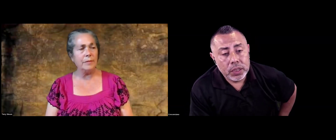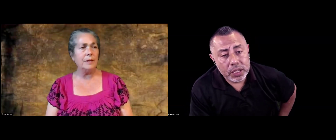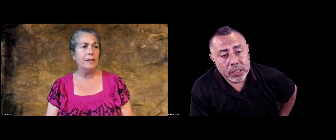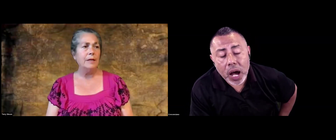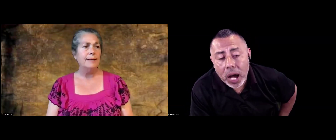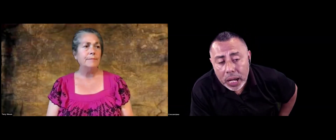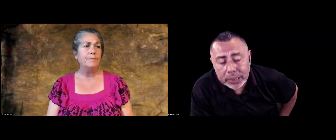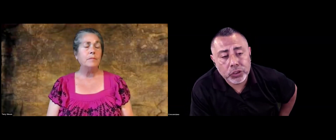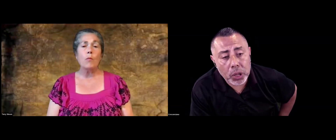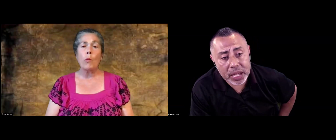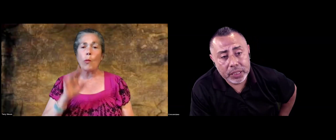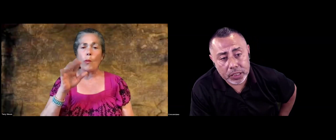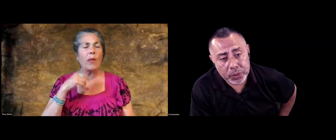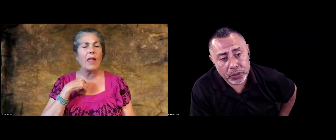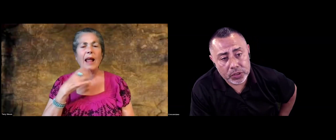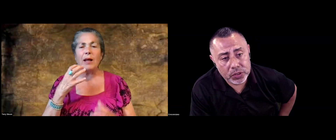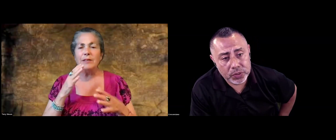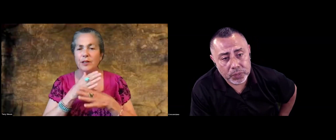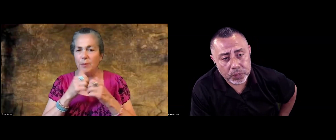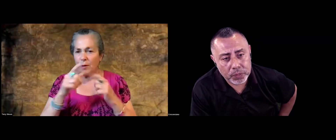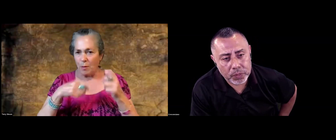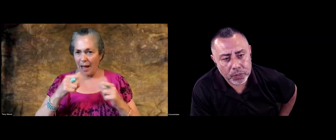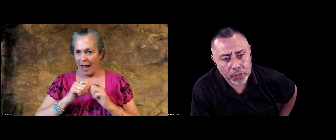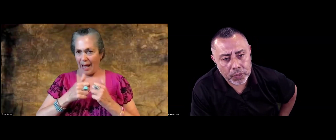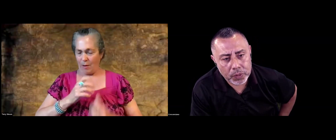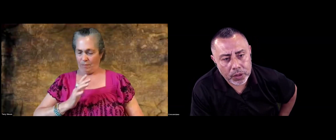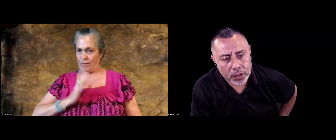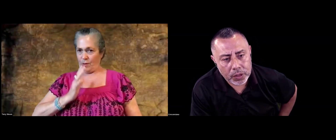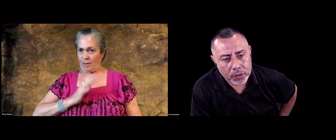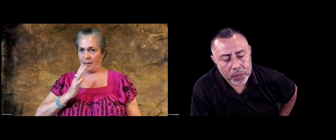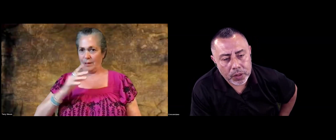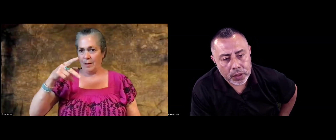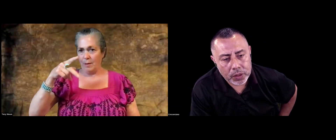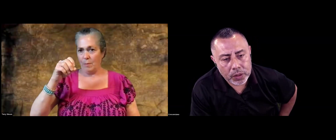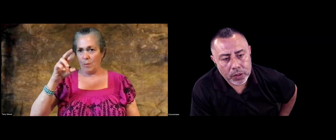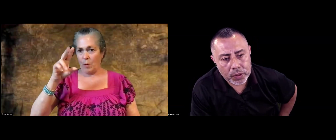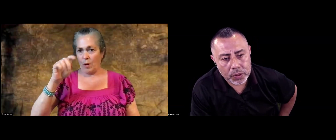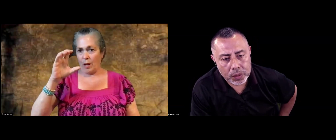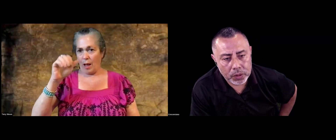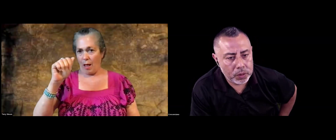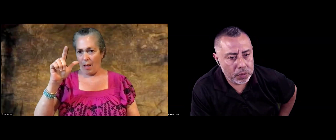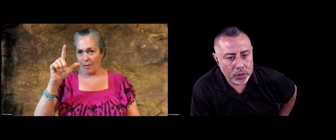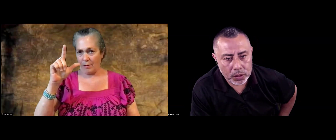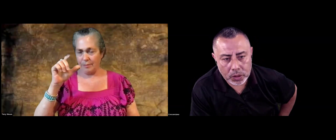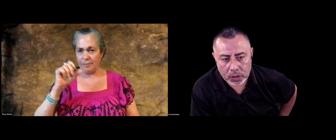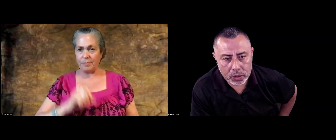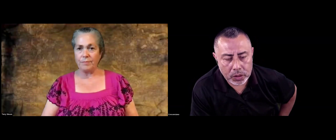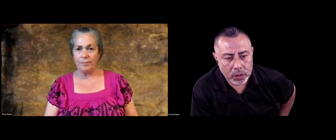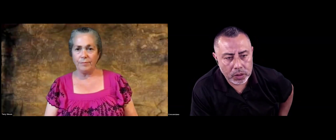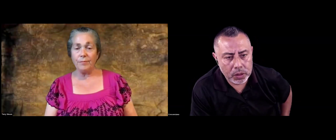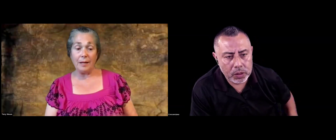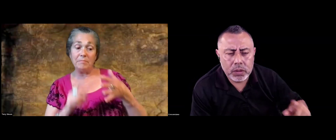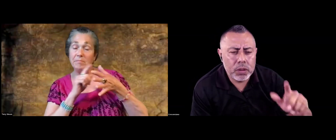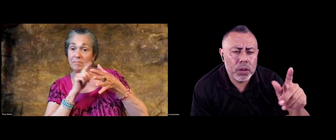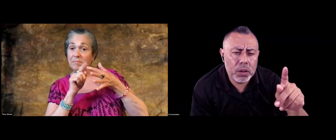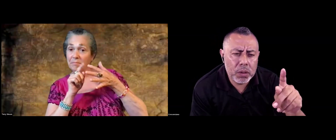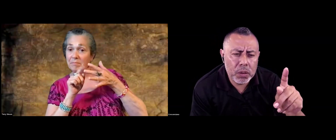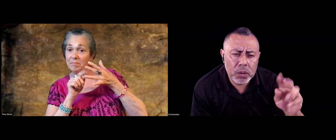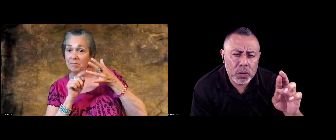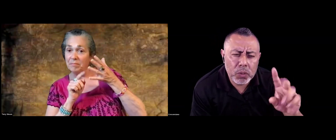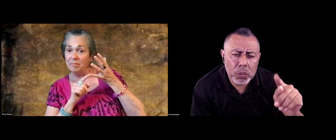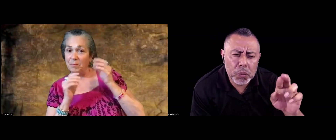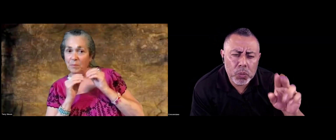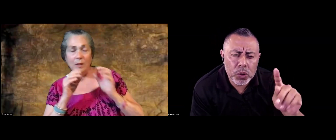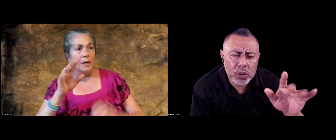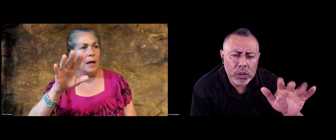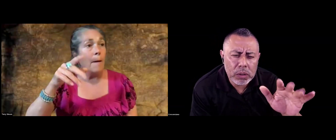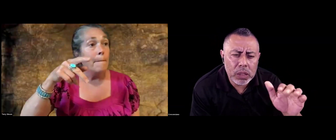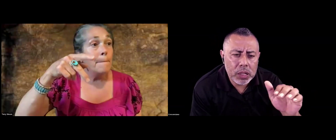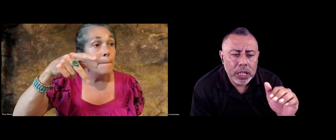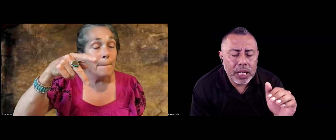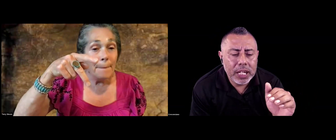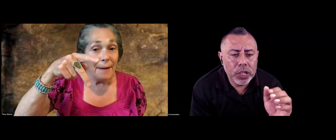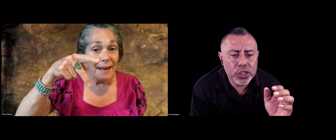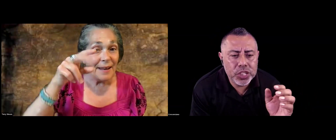That is a highly traumatic experience.